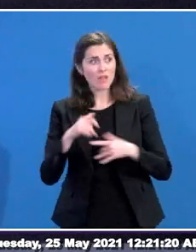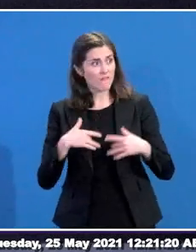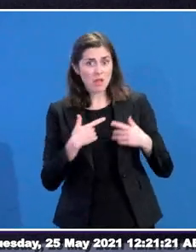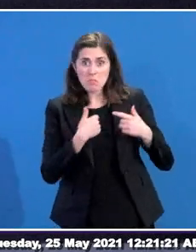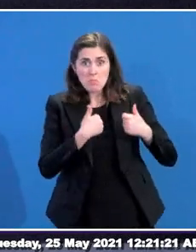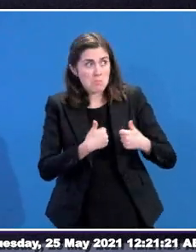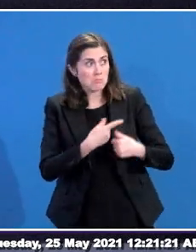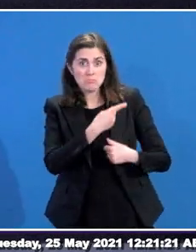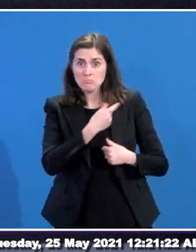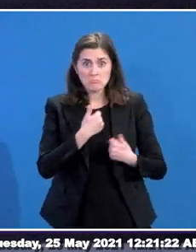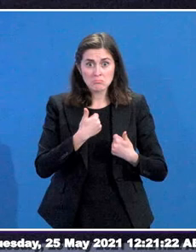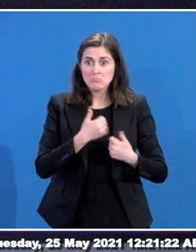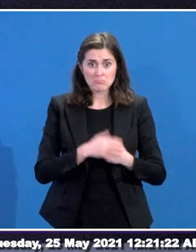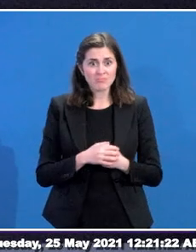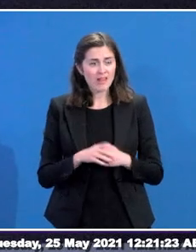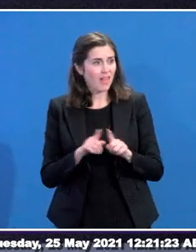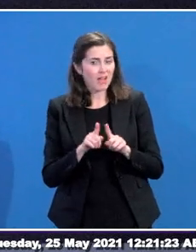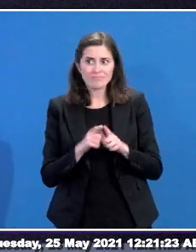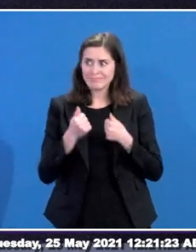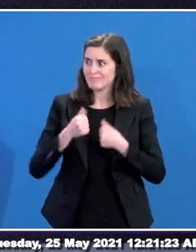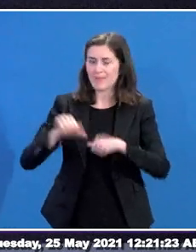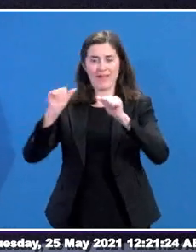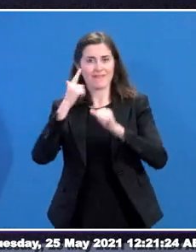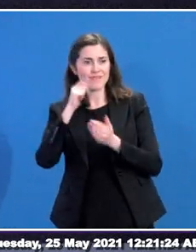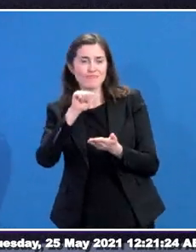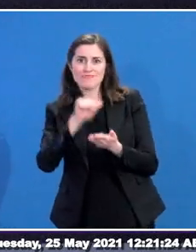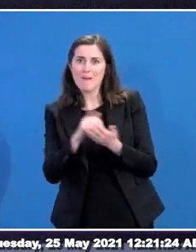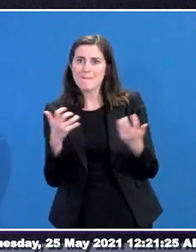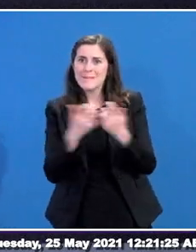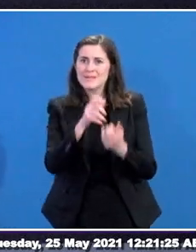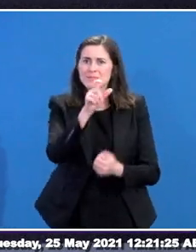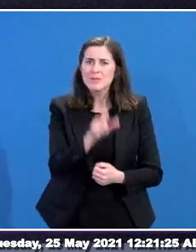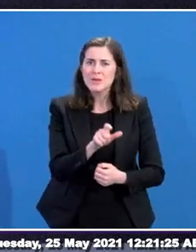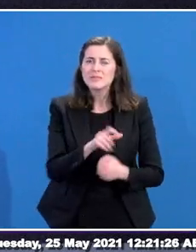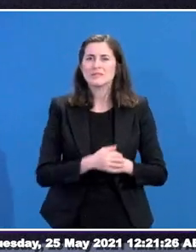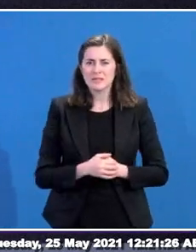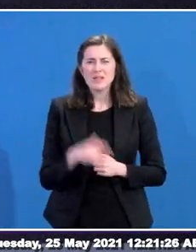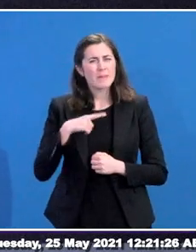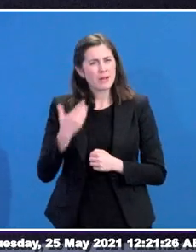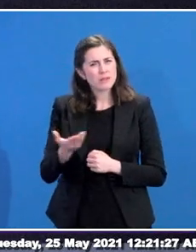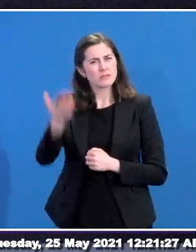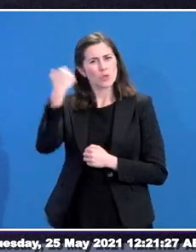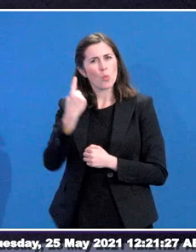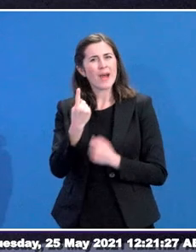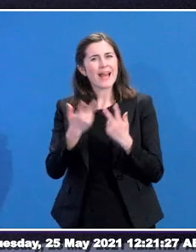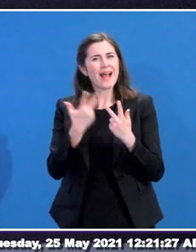You know, we've, they'd finally found somebody. Because the person that they engaged to run the home before